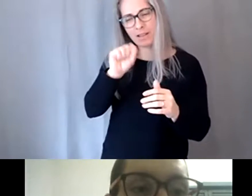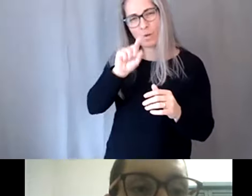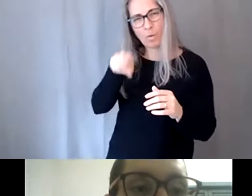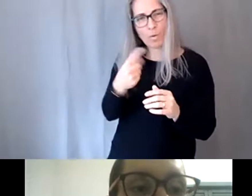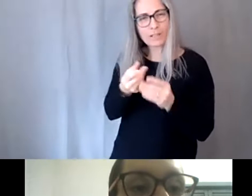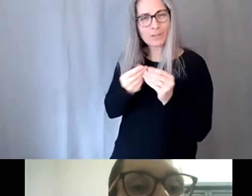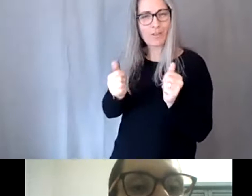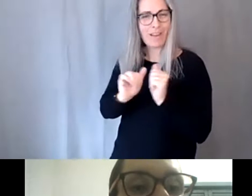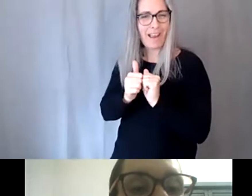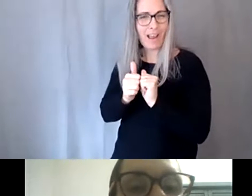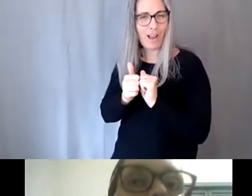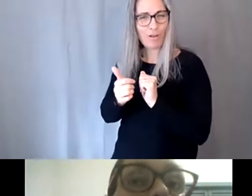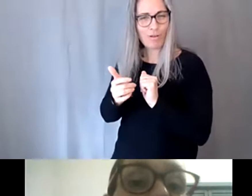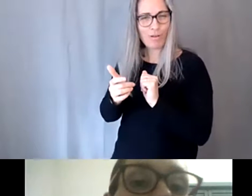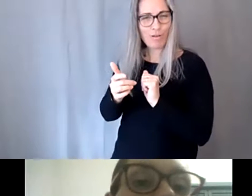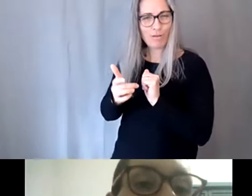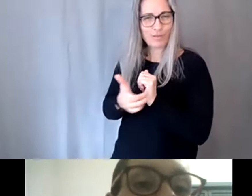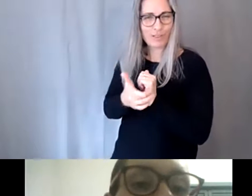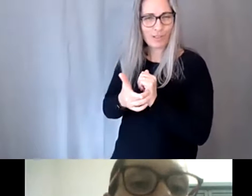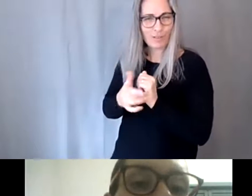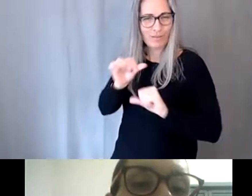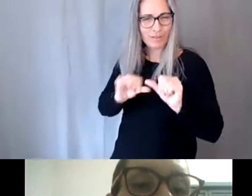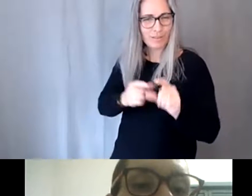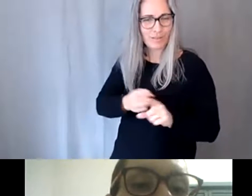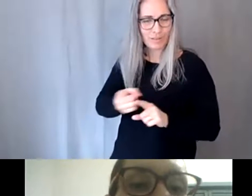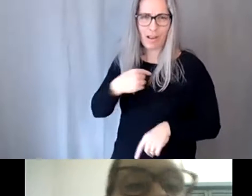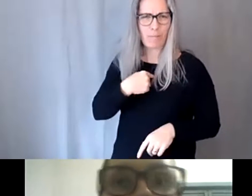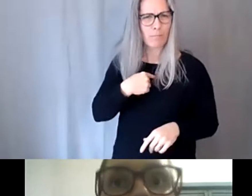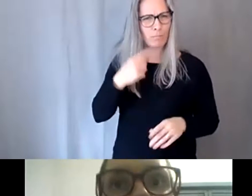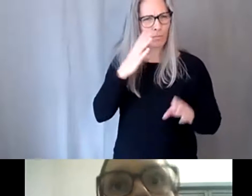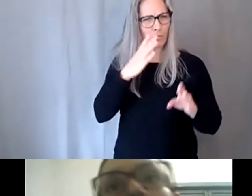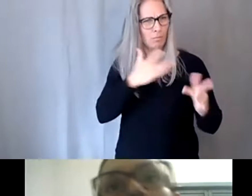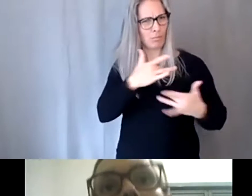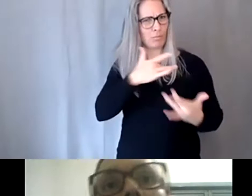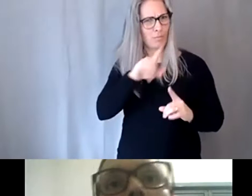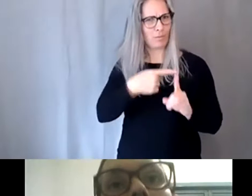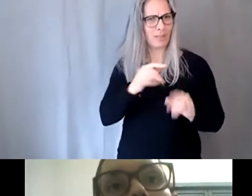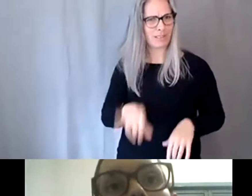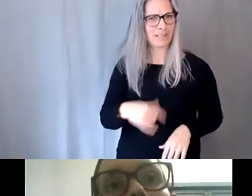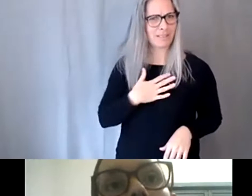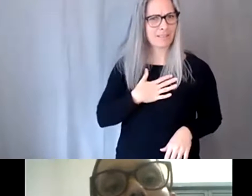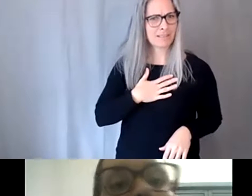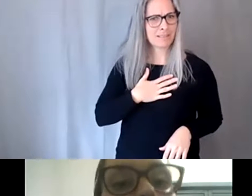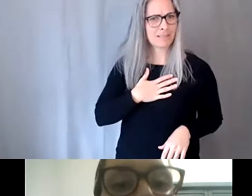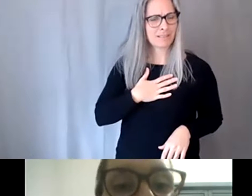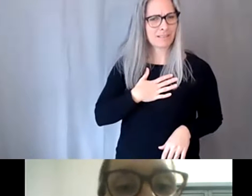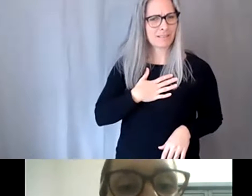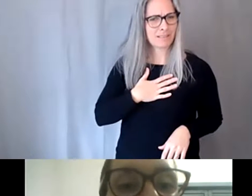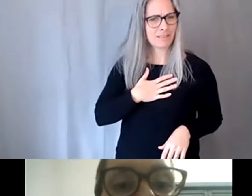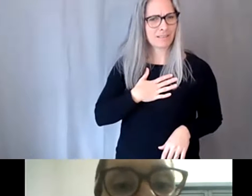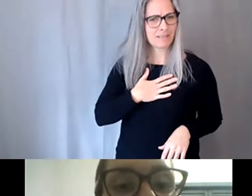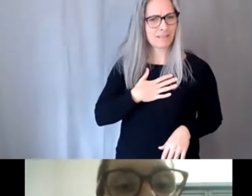I’m very concerned with it because if we take off the political of the